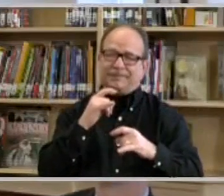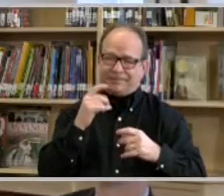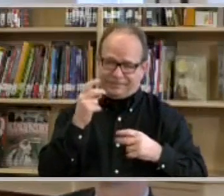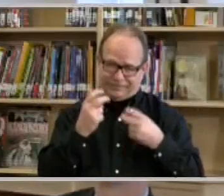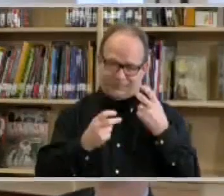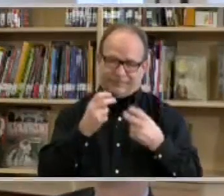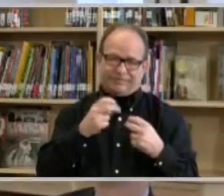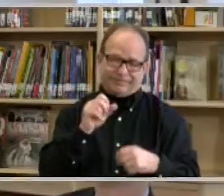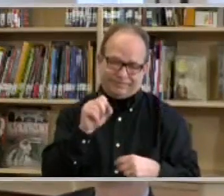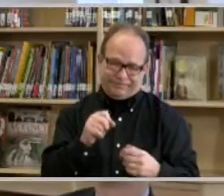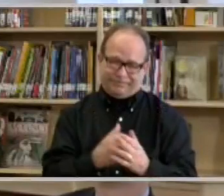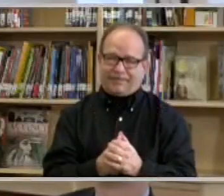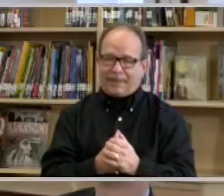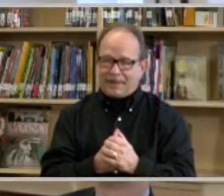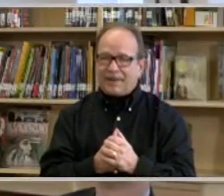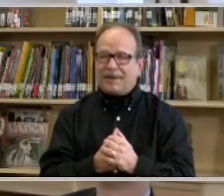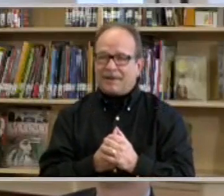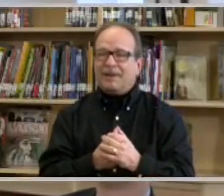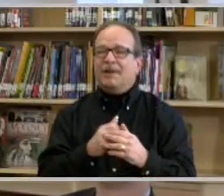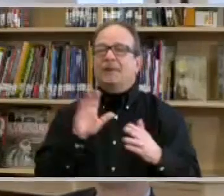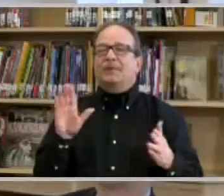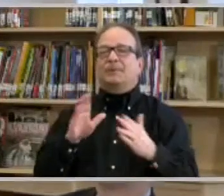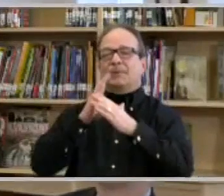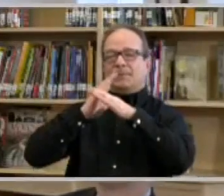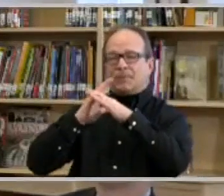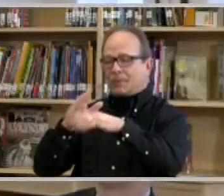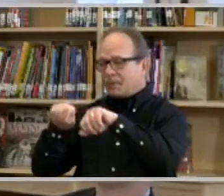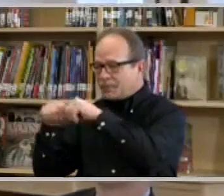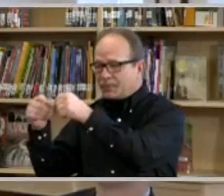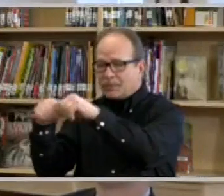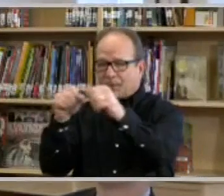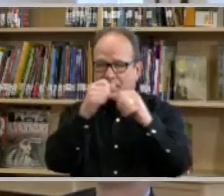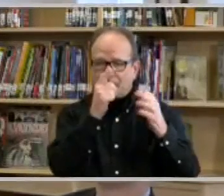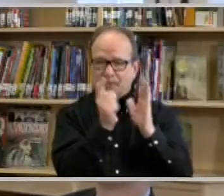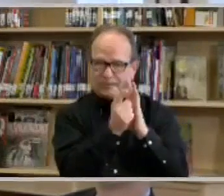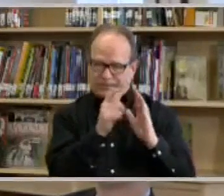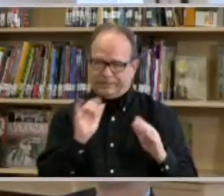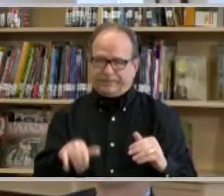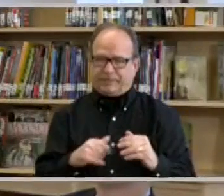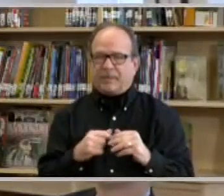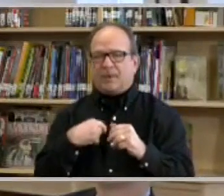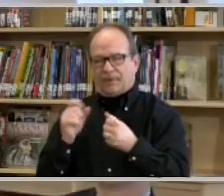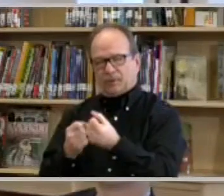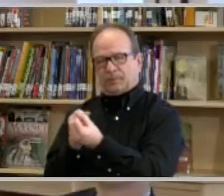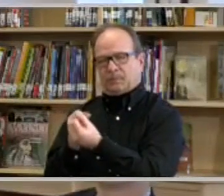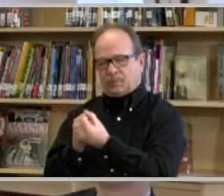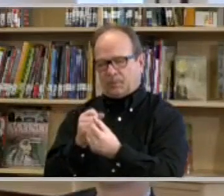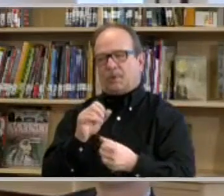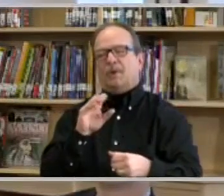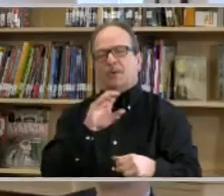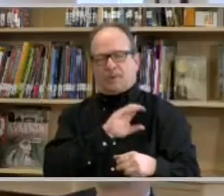OF A VERY COMPLEX PUZZLE WHEN IT